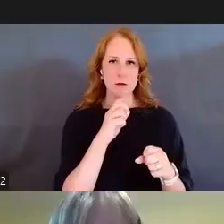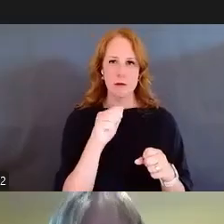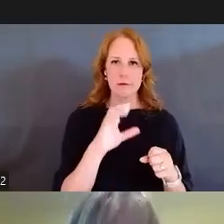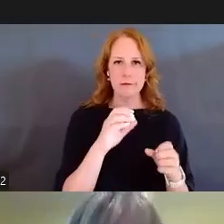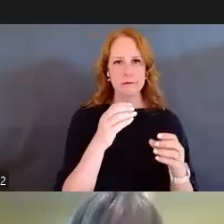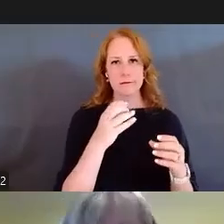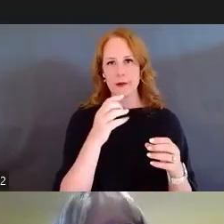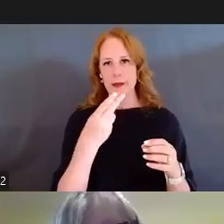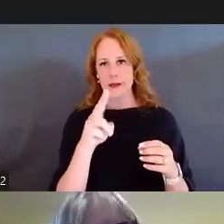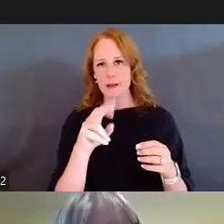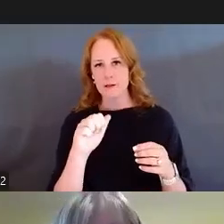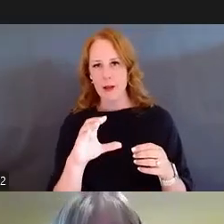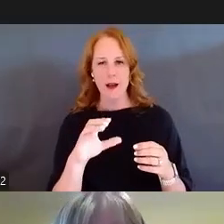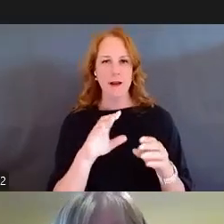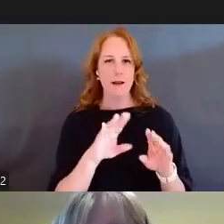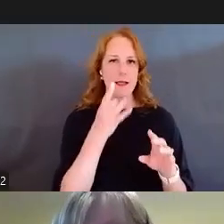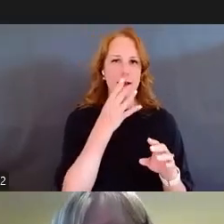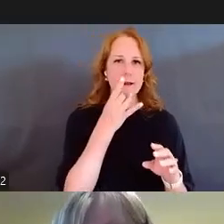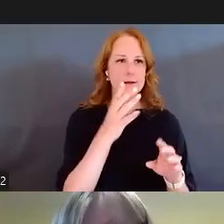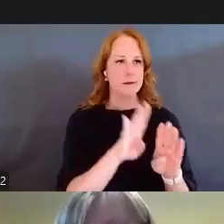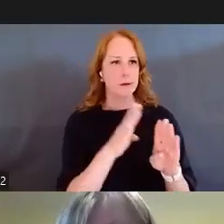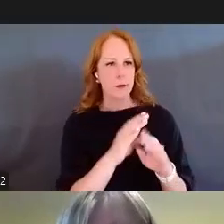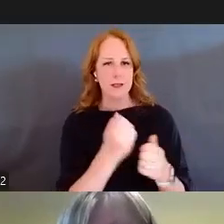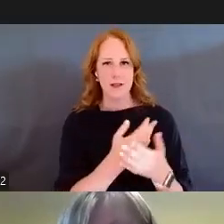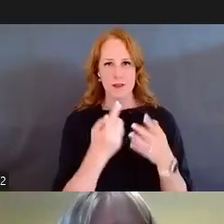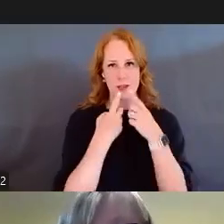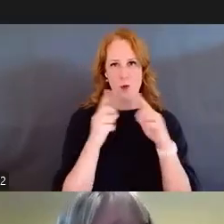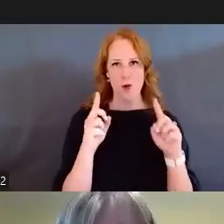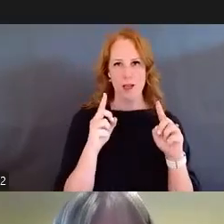doors closed properly. Those things are handled by facilities maintenance companies. That's the